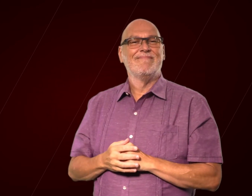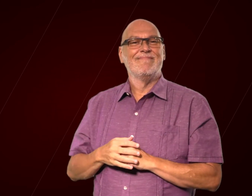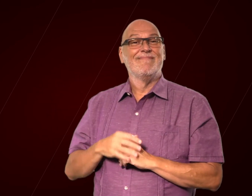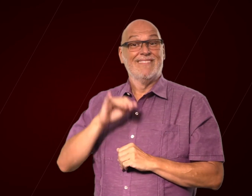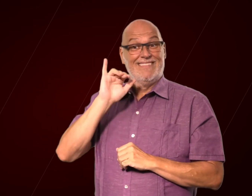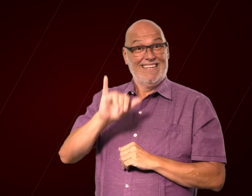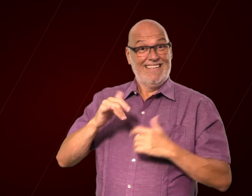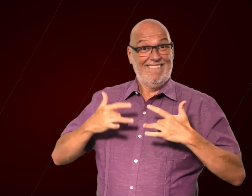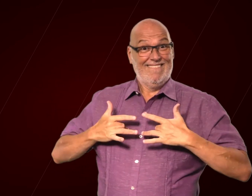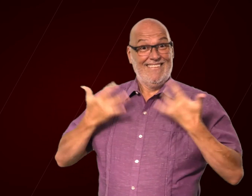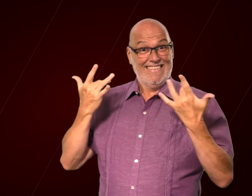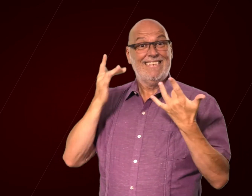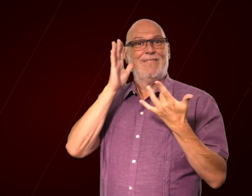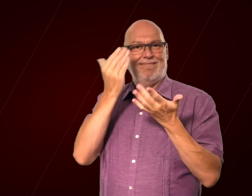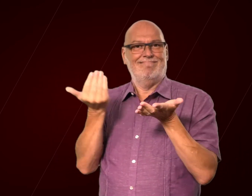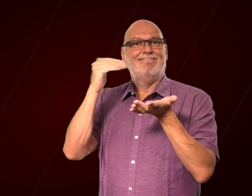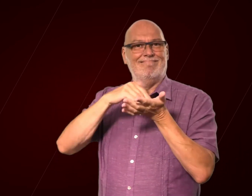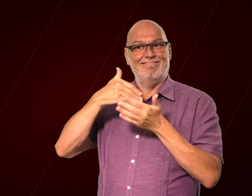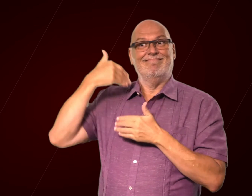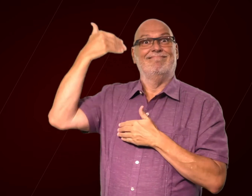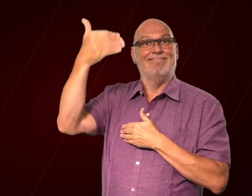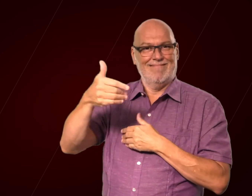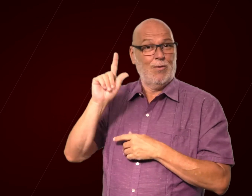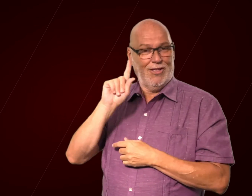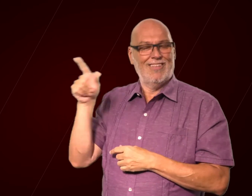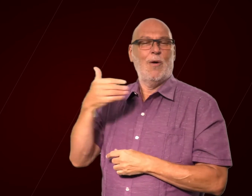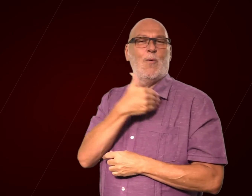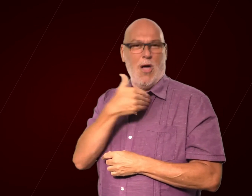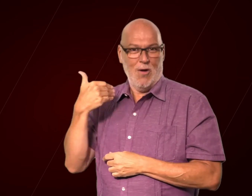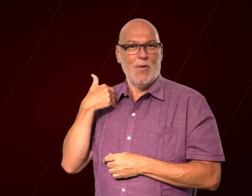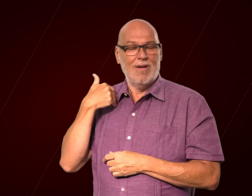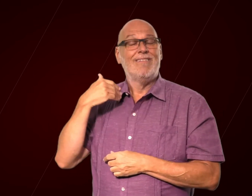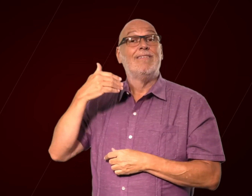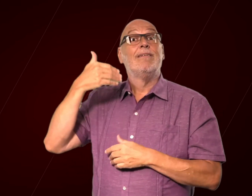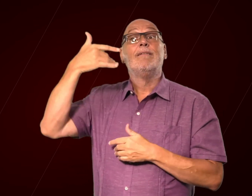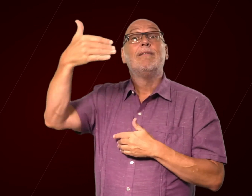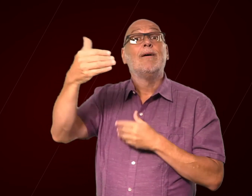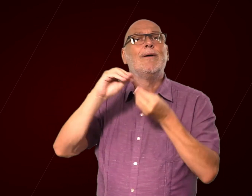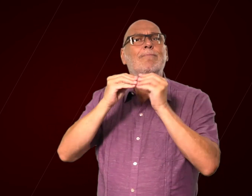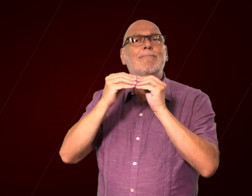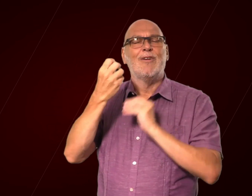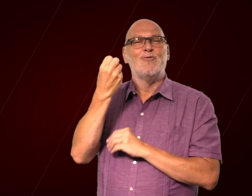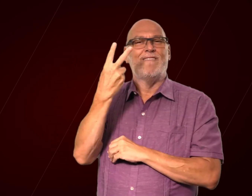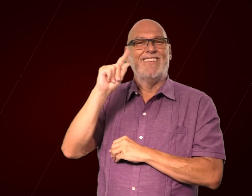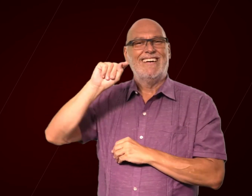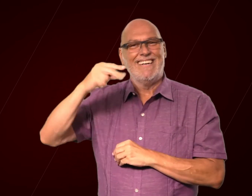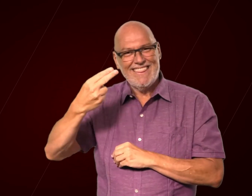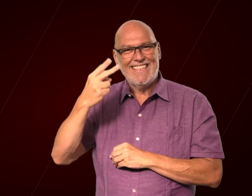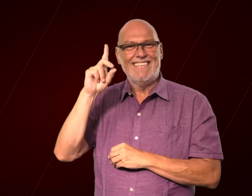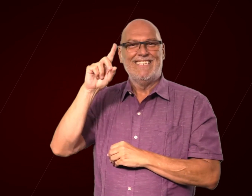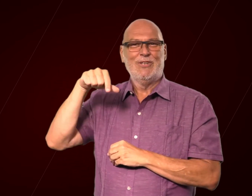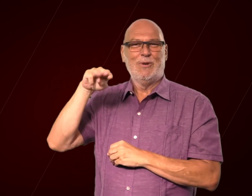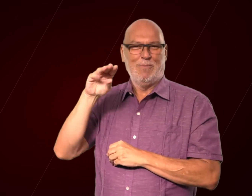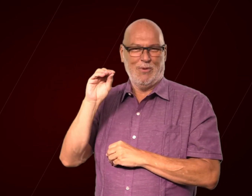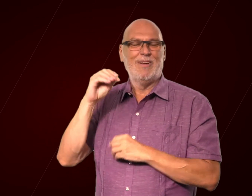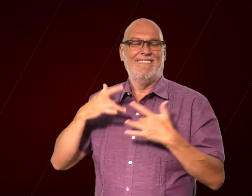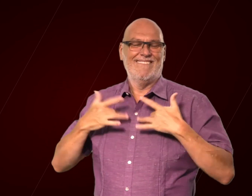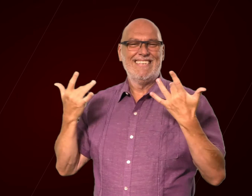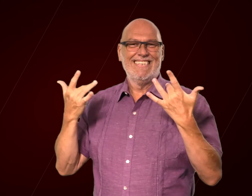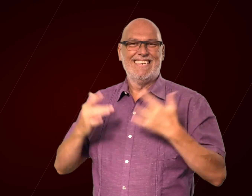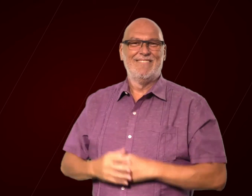This event in Toronto will be the 12th DQMO event.